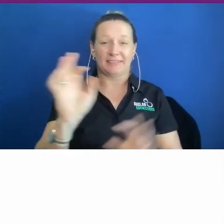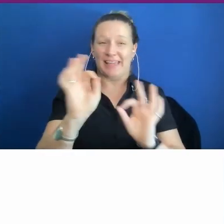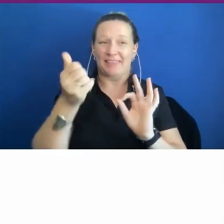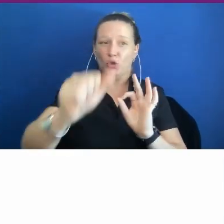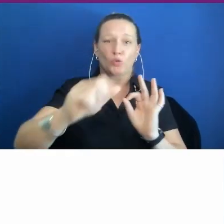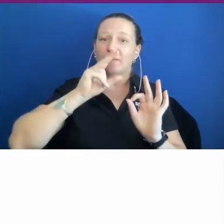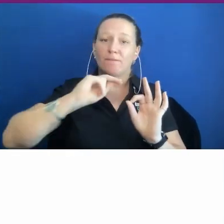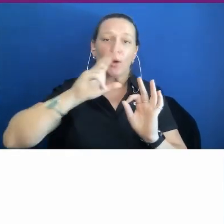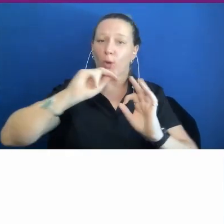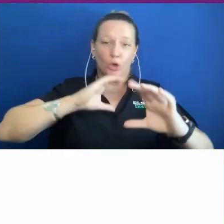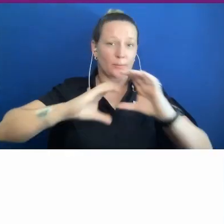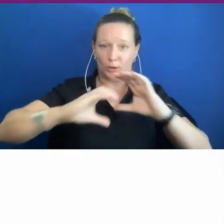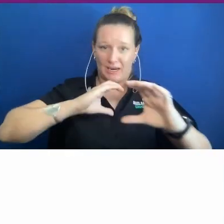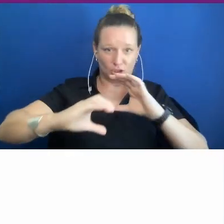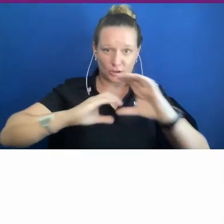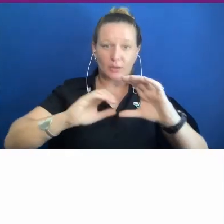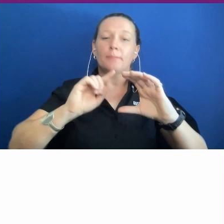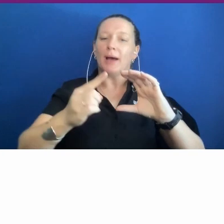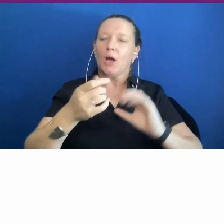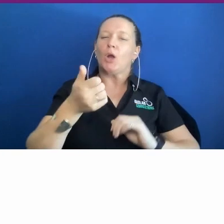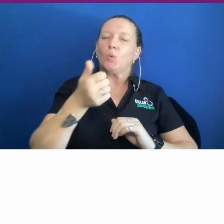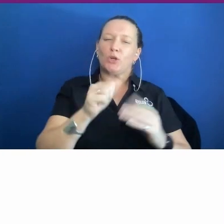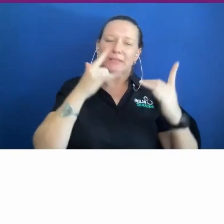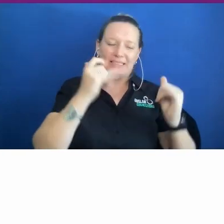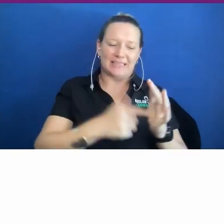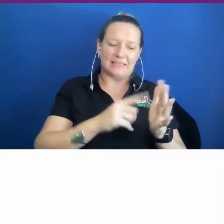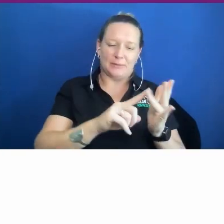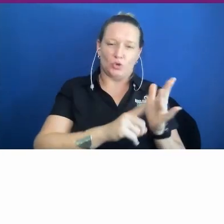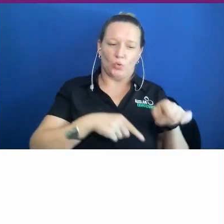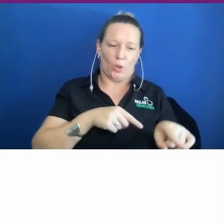utilise an assessment tool that captured informal communication behaviours for those who couldn't speak.